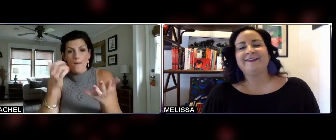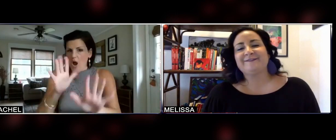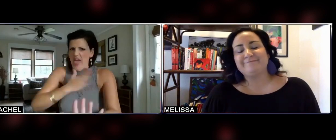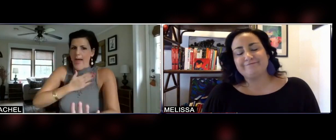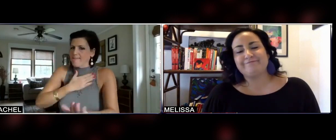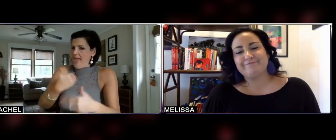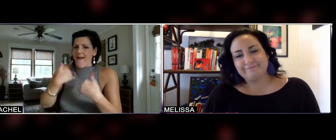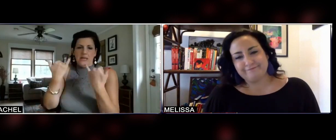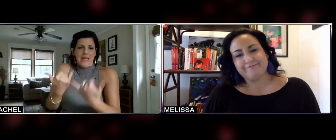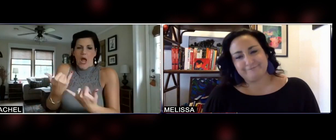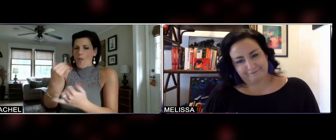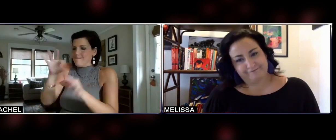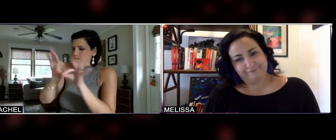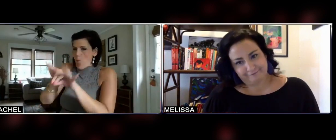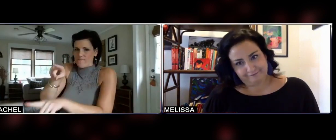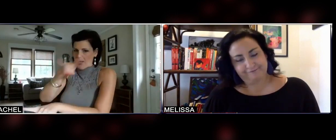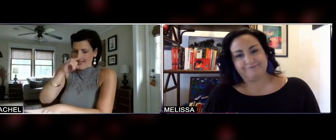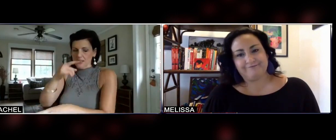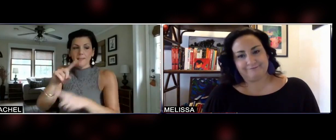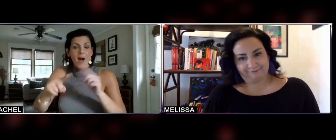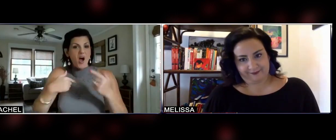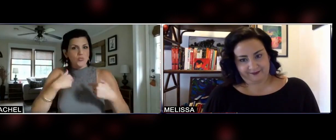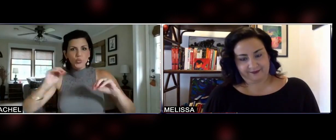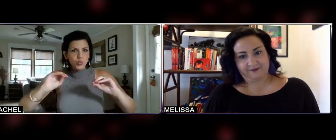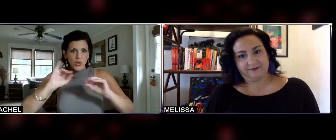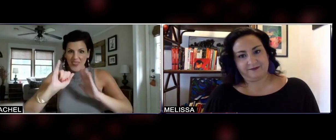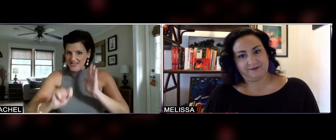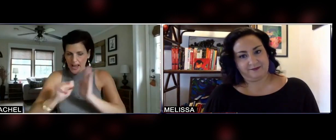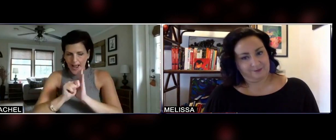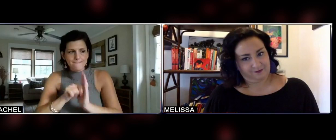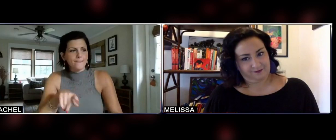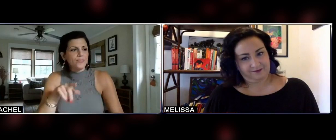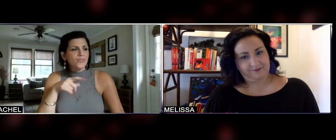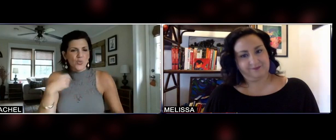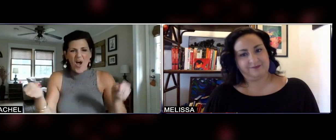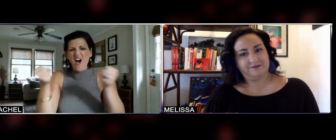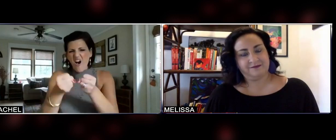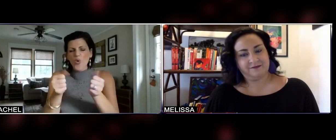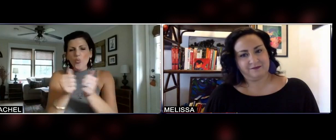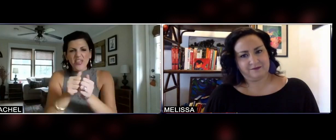However, I'm happy that they have that program now it's great for the kids! Anyways, during my time of need, there were none.